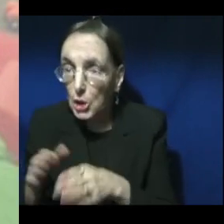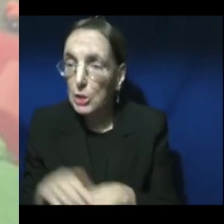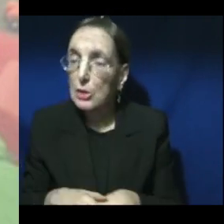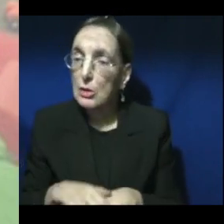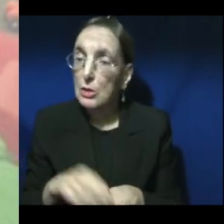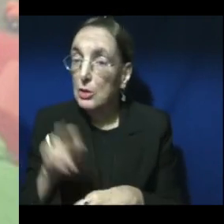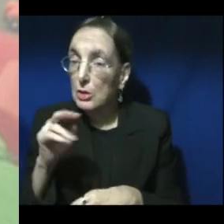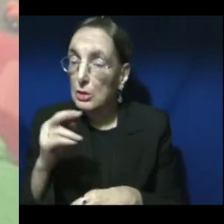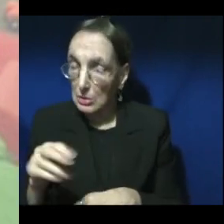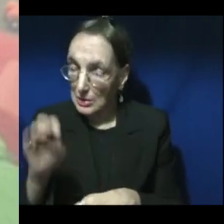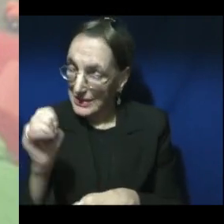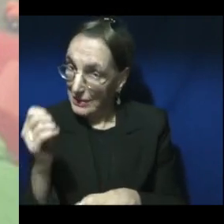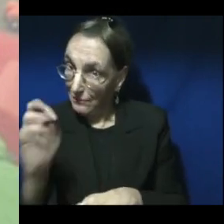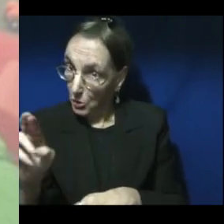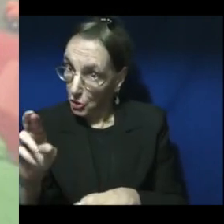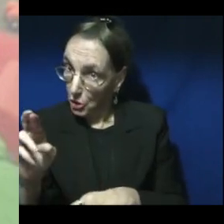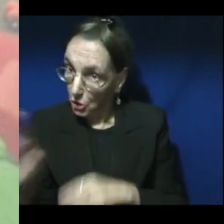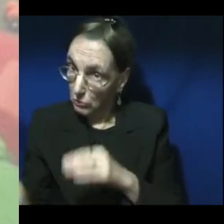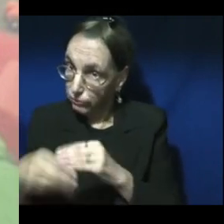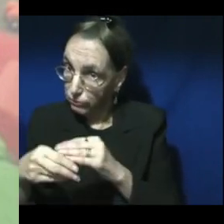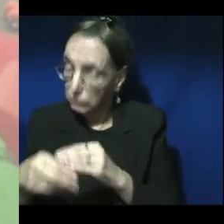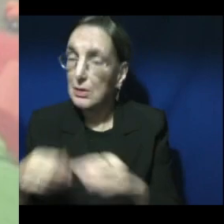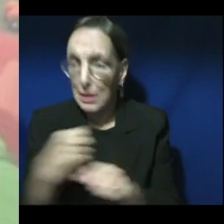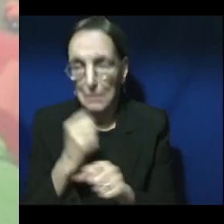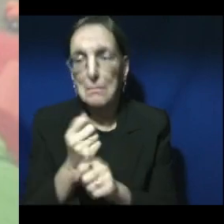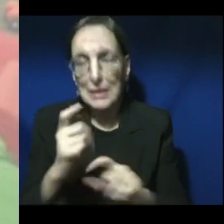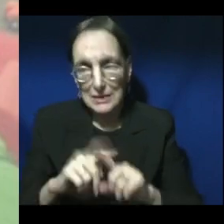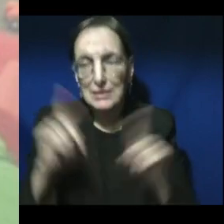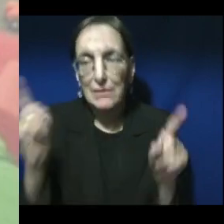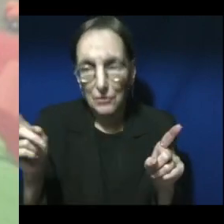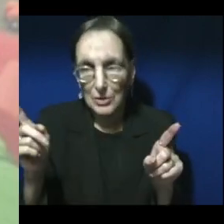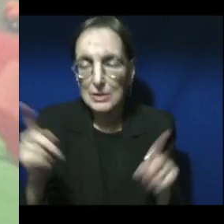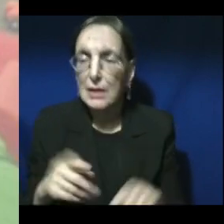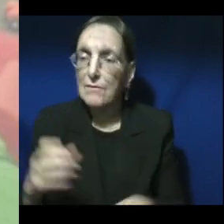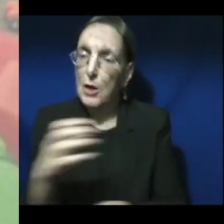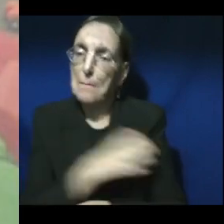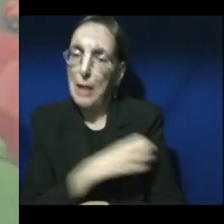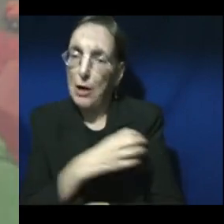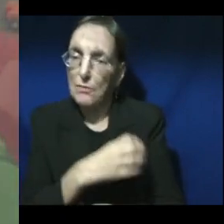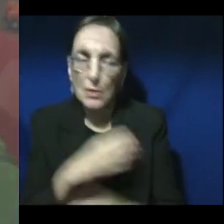really interesting and very powerful, but probably at this point you’re wondering why. Why is helper